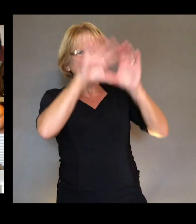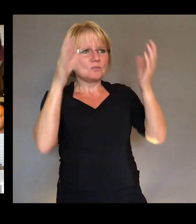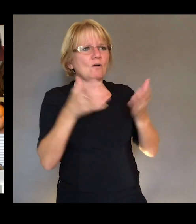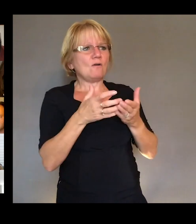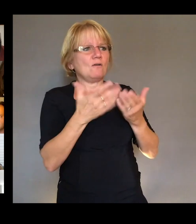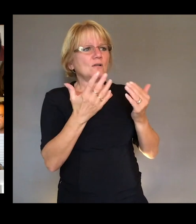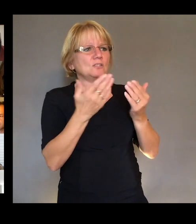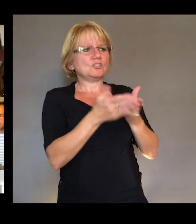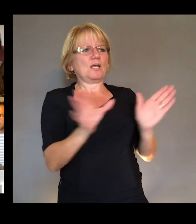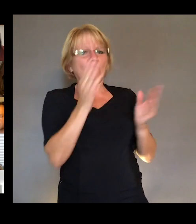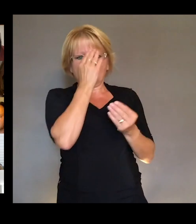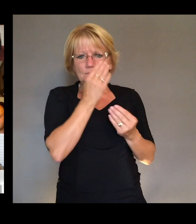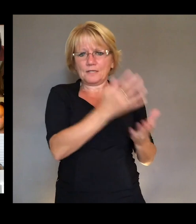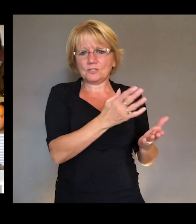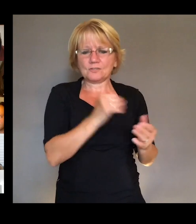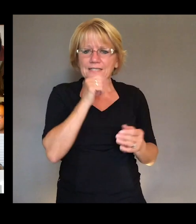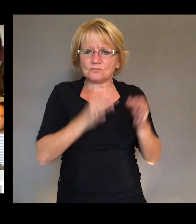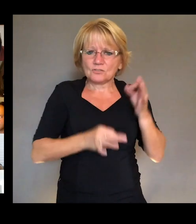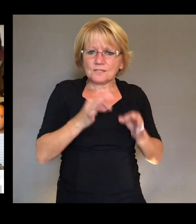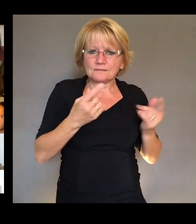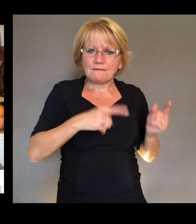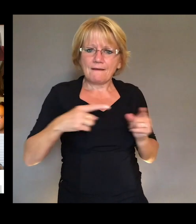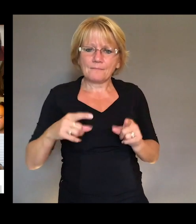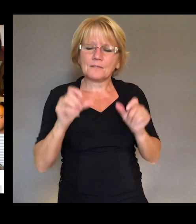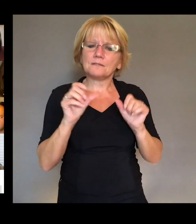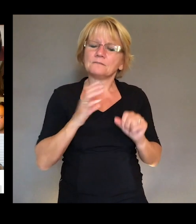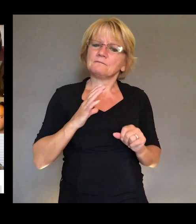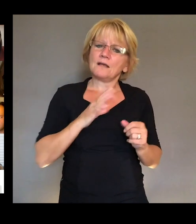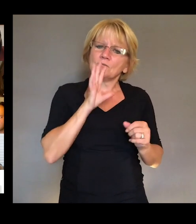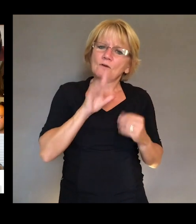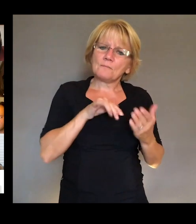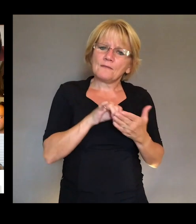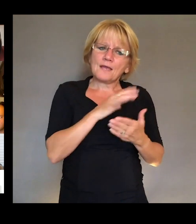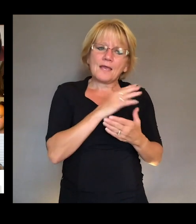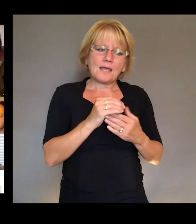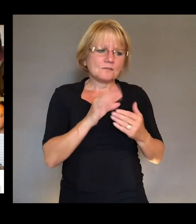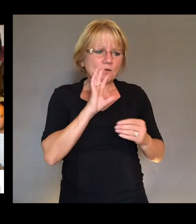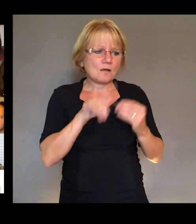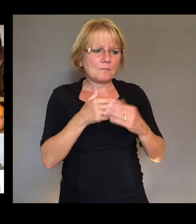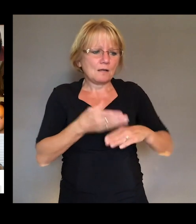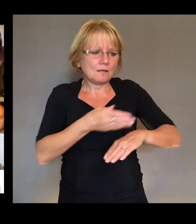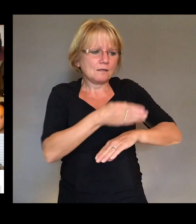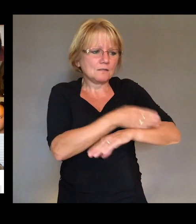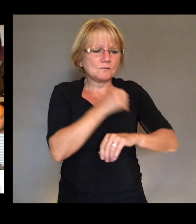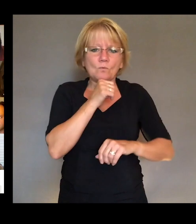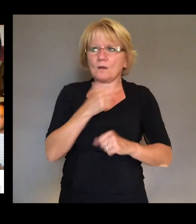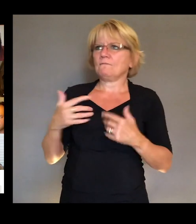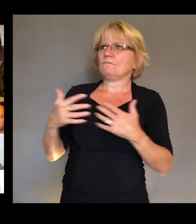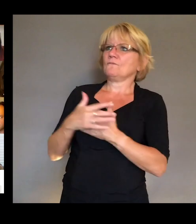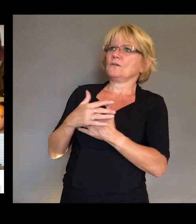about the injustices that have happened, it's okay to talk about it and also talk about the progress that is made so that children are less fearful